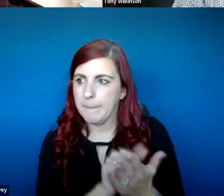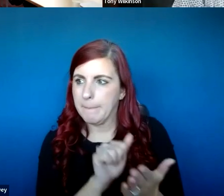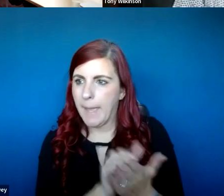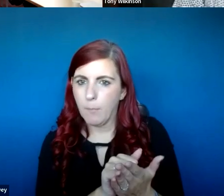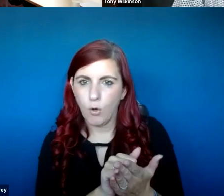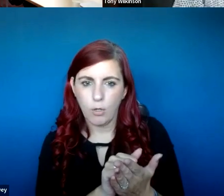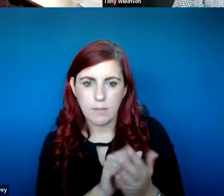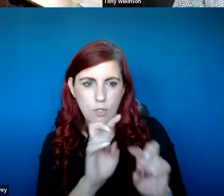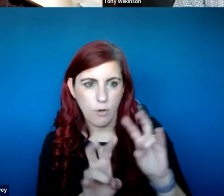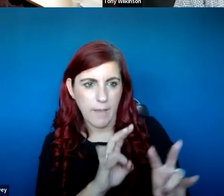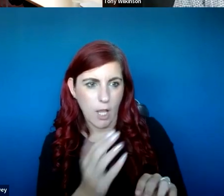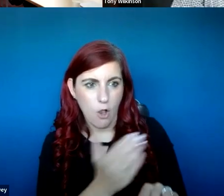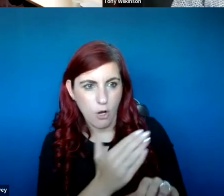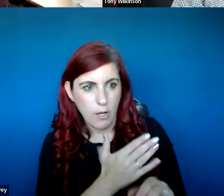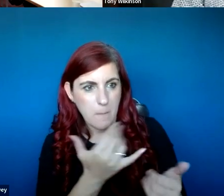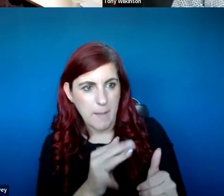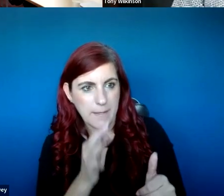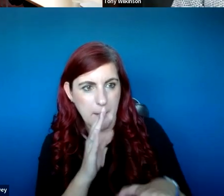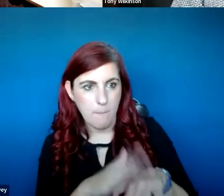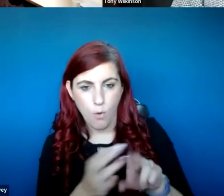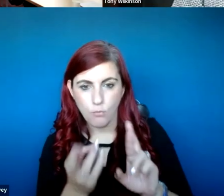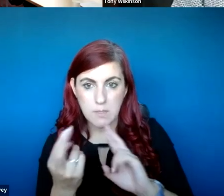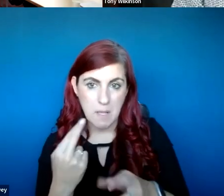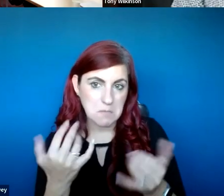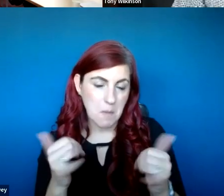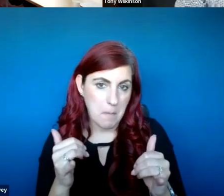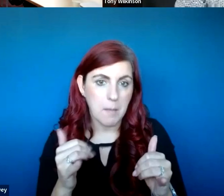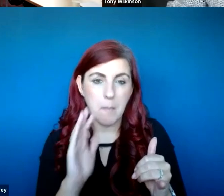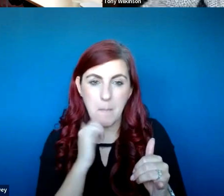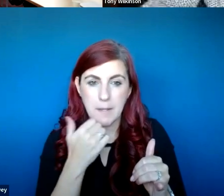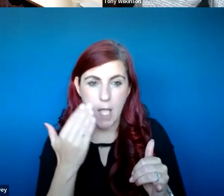might have increased responses, because I guess not all of those groups